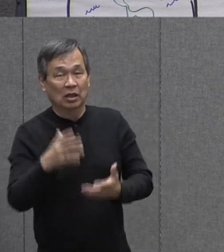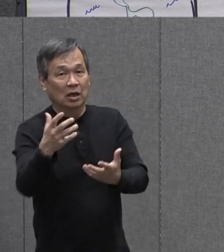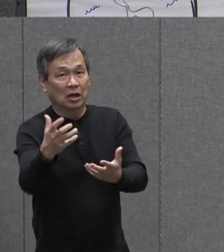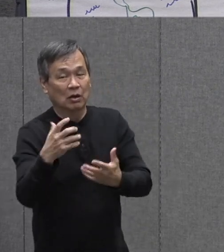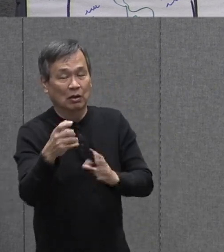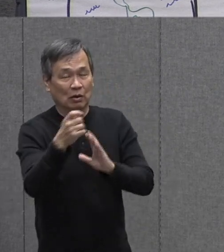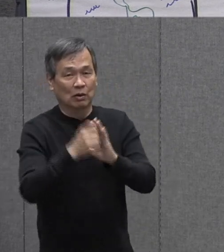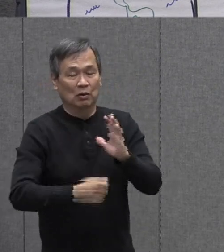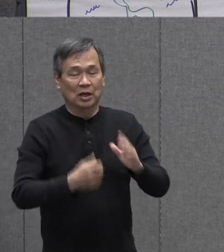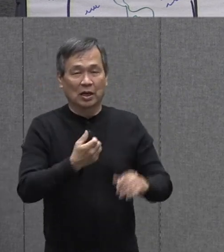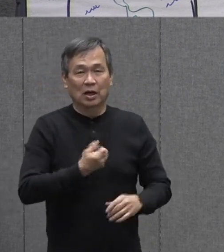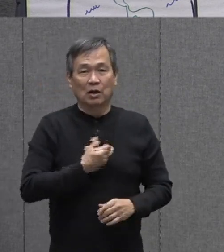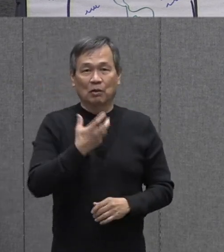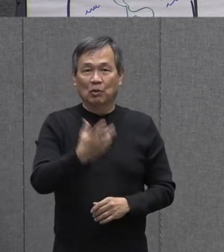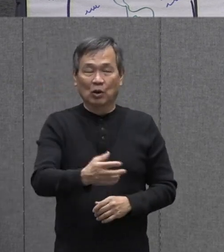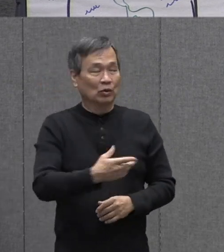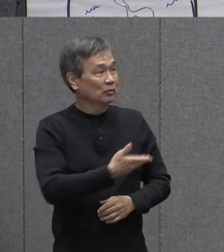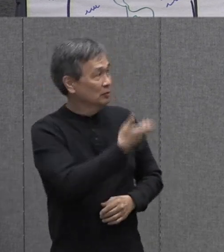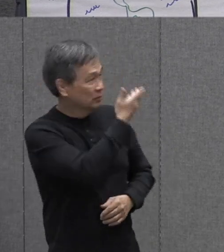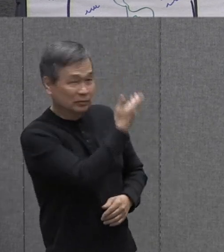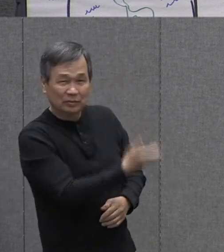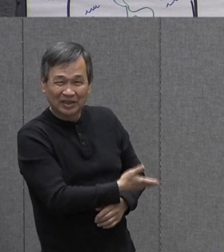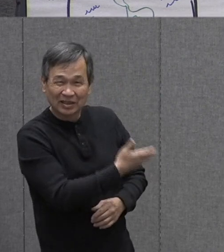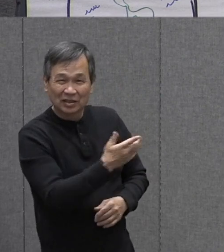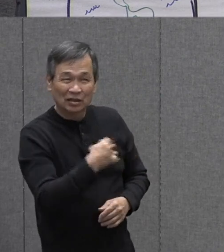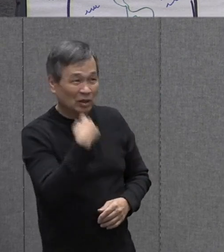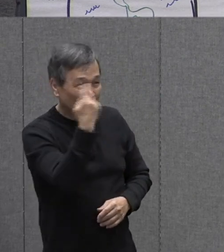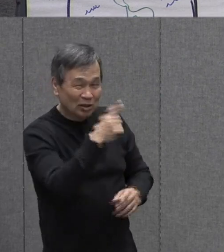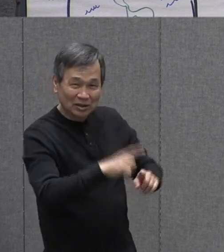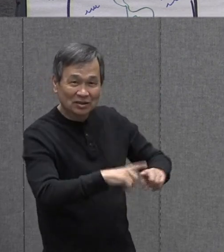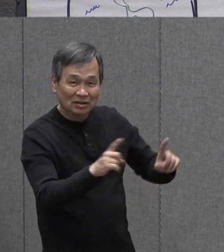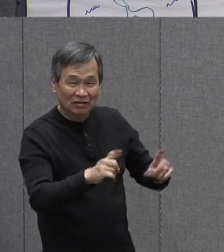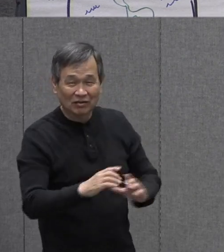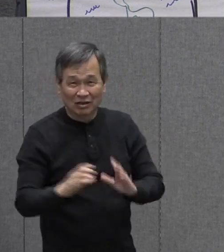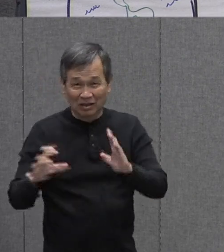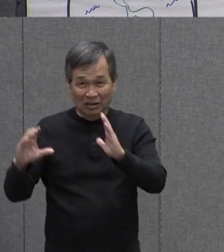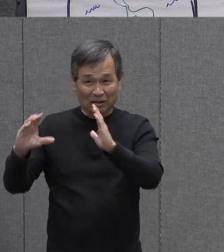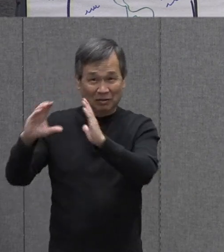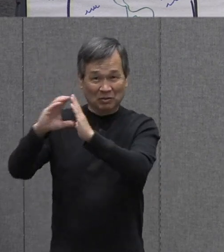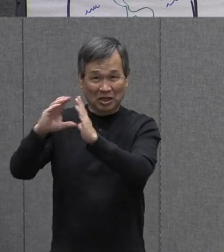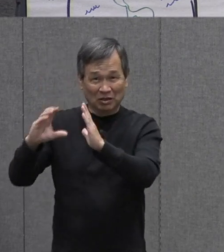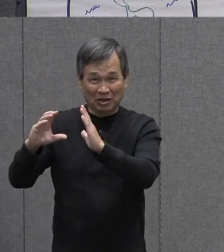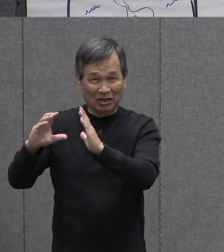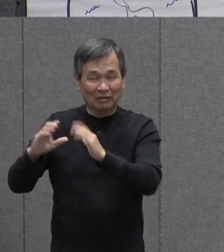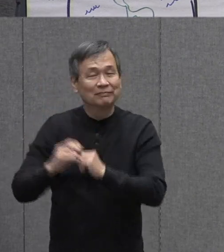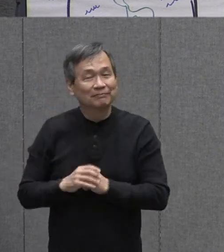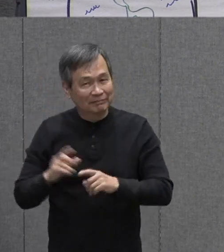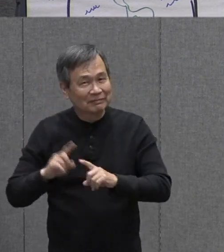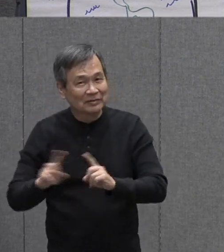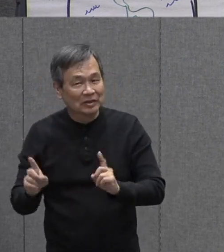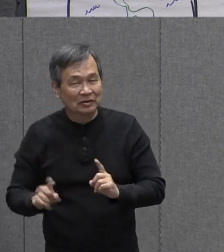And it looks a little bit different than a paragraph, which you are used to seeing in a classroom.